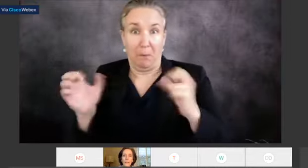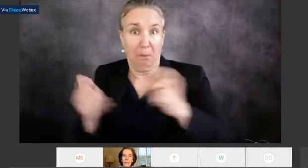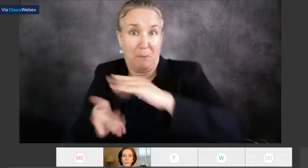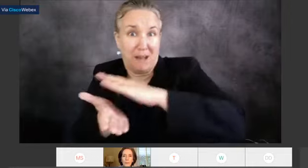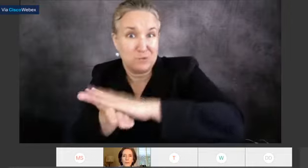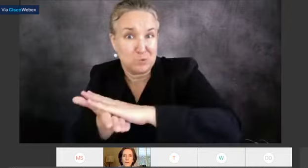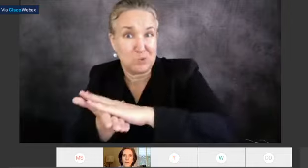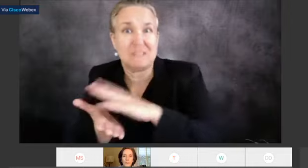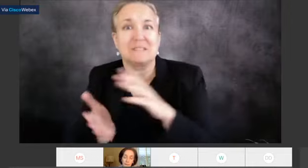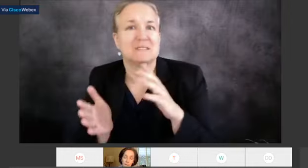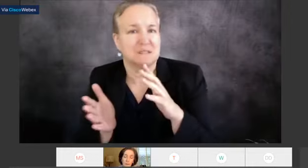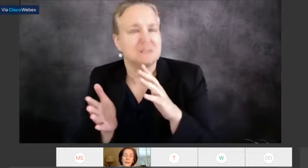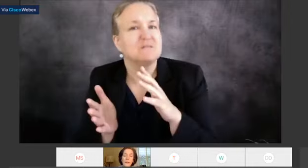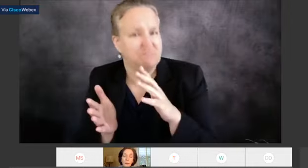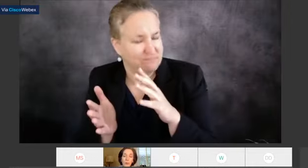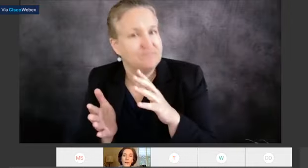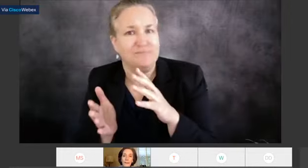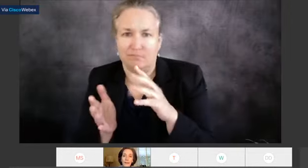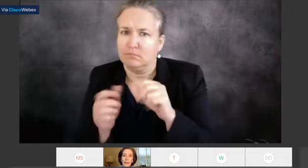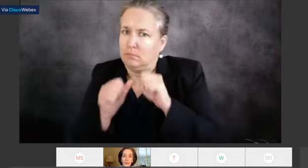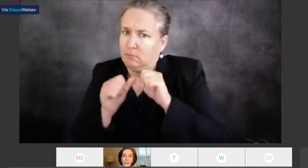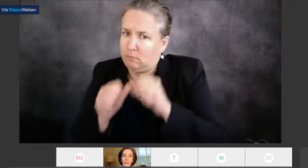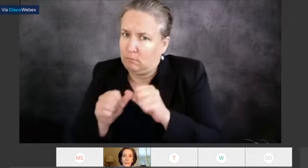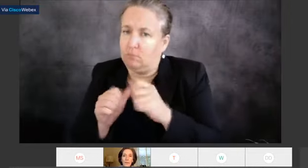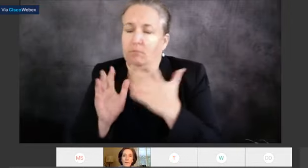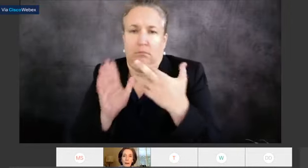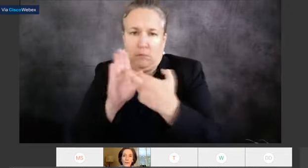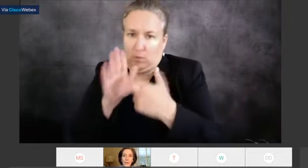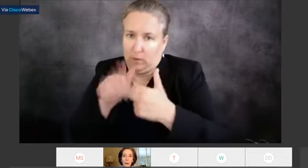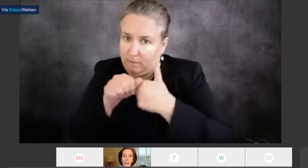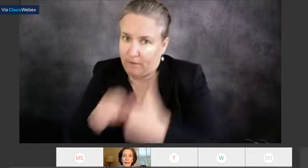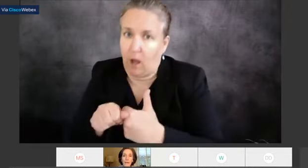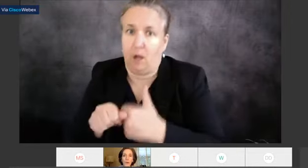keep to continue to keep working together to keep the viral spread as